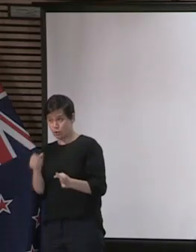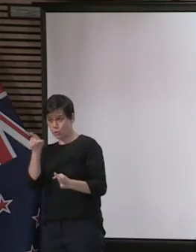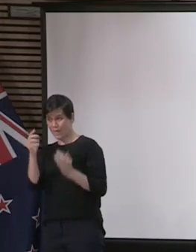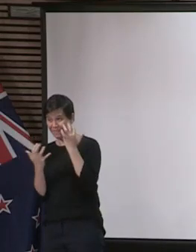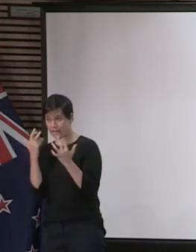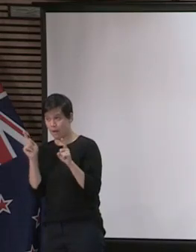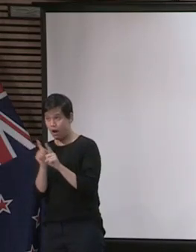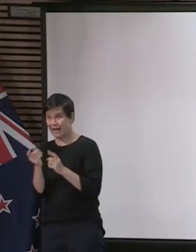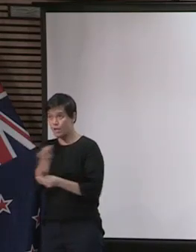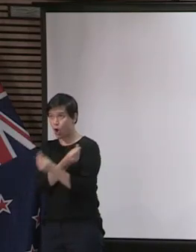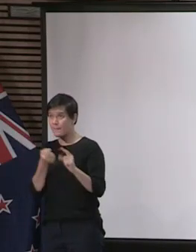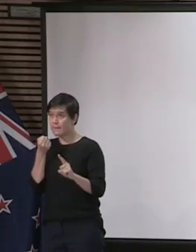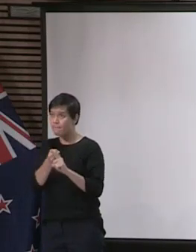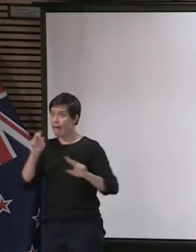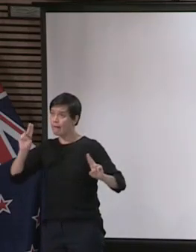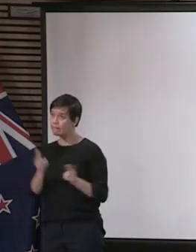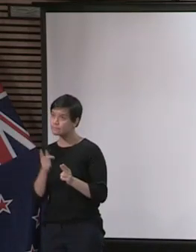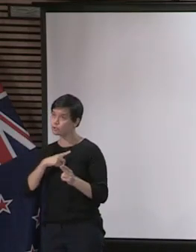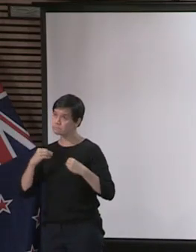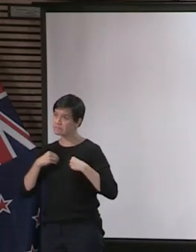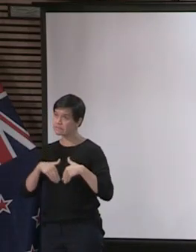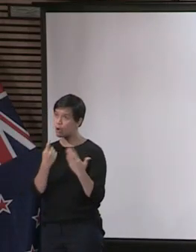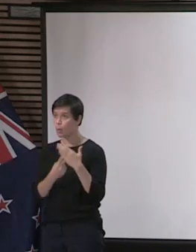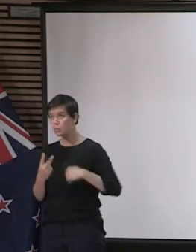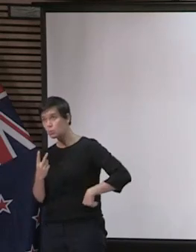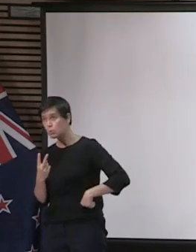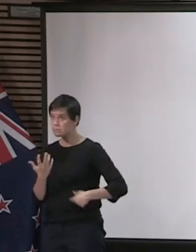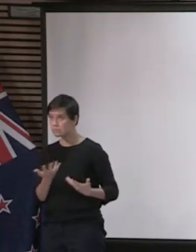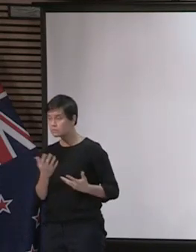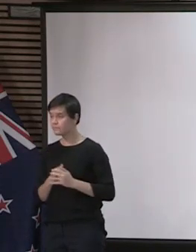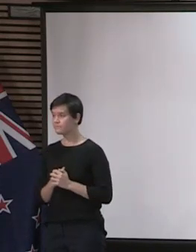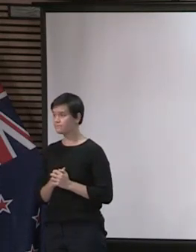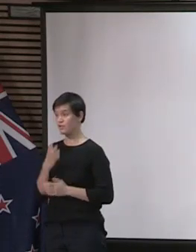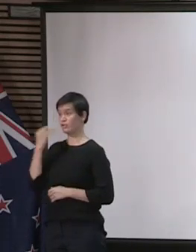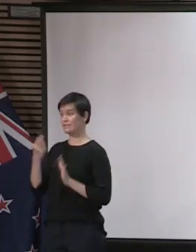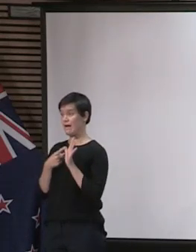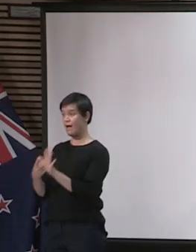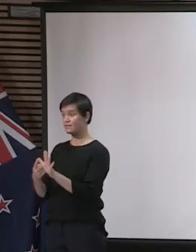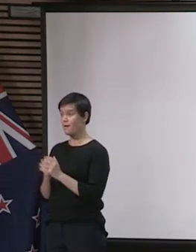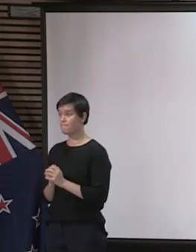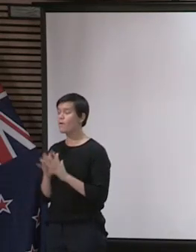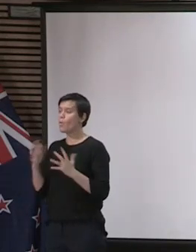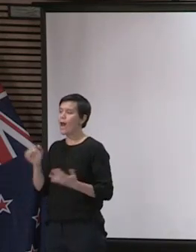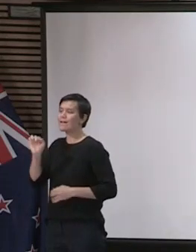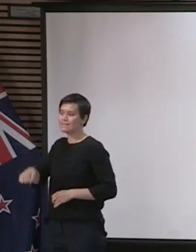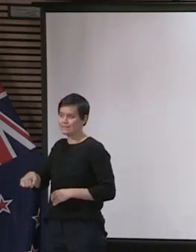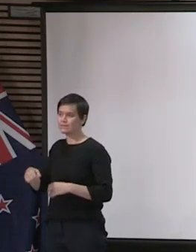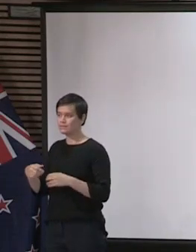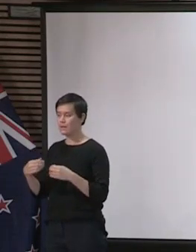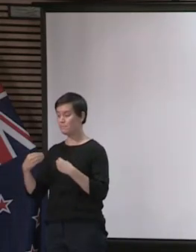impact on businesses and have you had any response from business about that time frame? PRIME MINISTER JACINDA ARDERN: